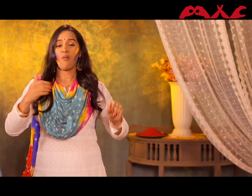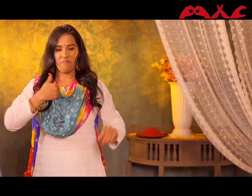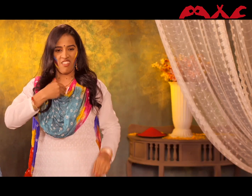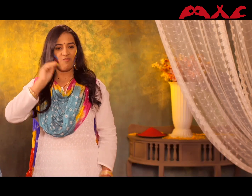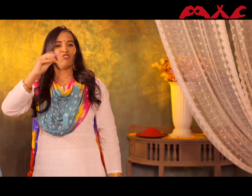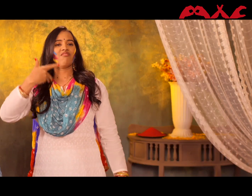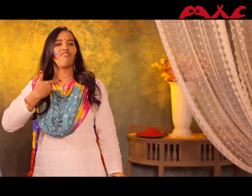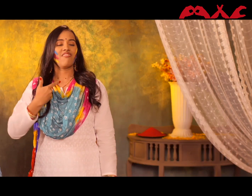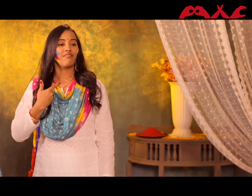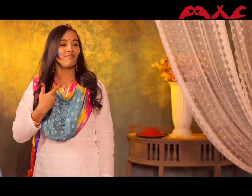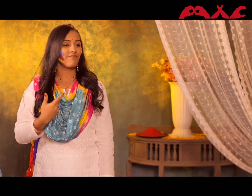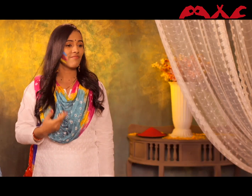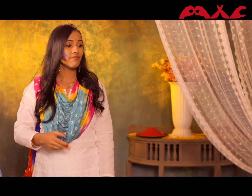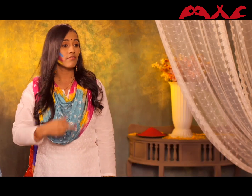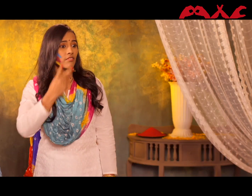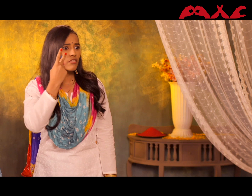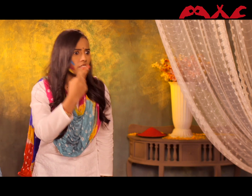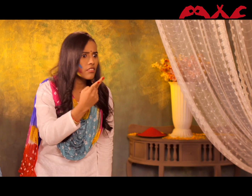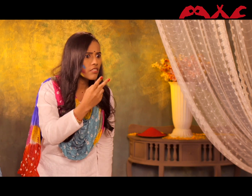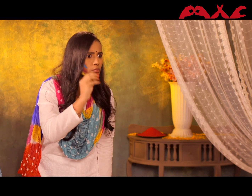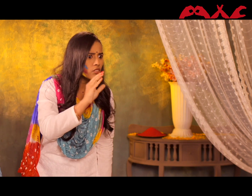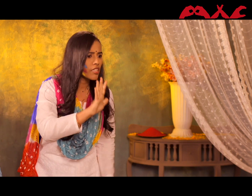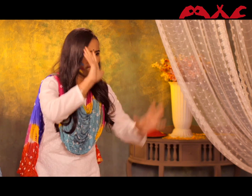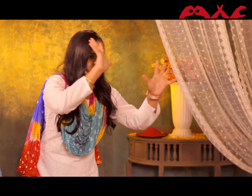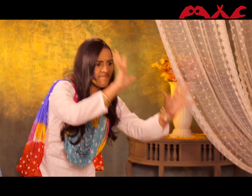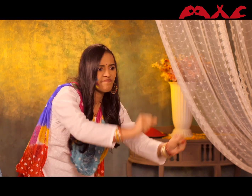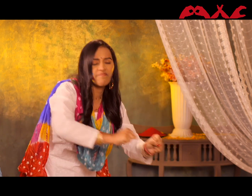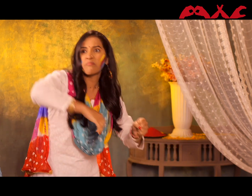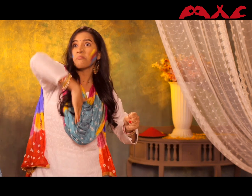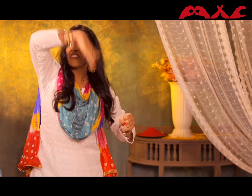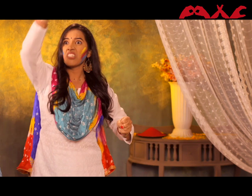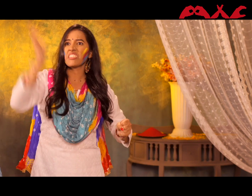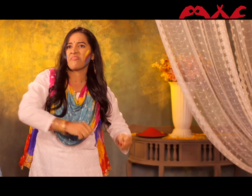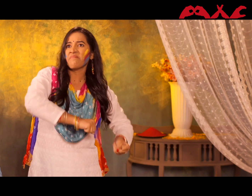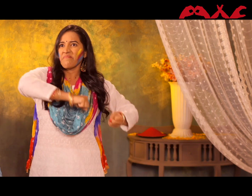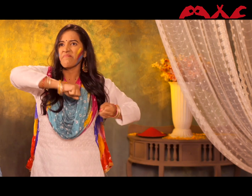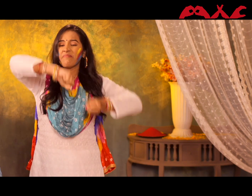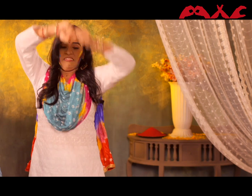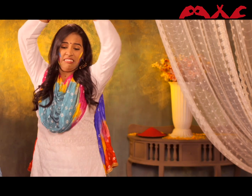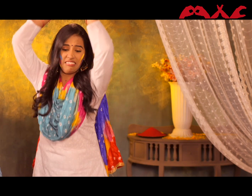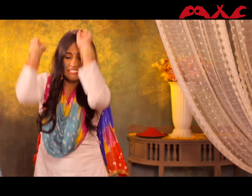They cannot worship any other God or Goddess except him. If he learnt about anyone going against his order,